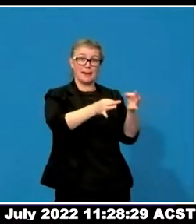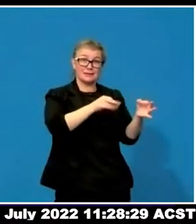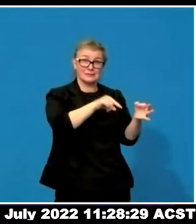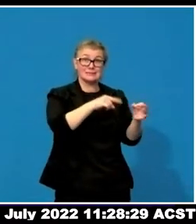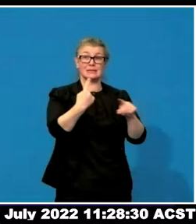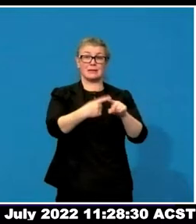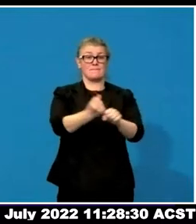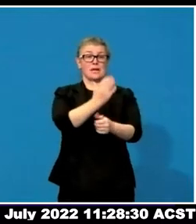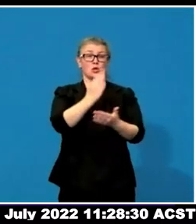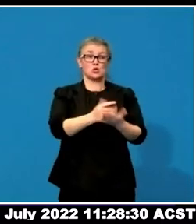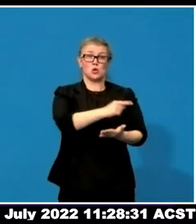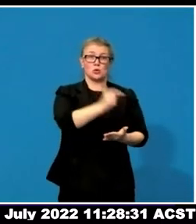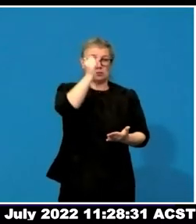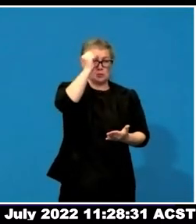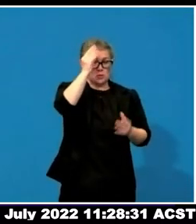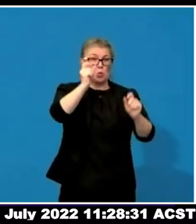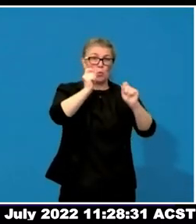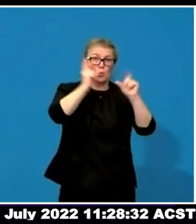competence amongst NDIA staff.